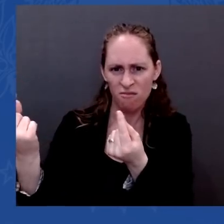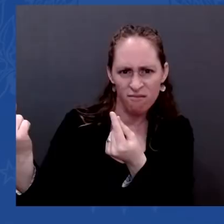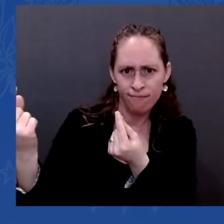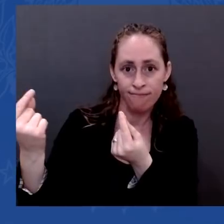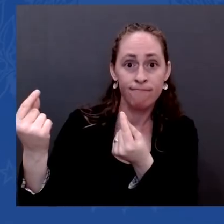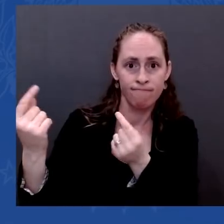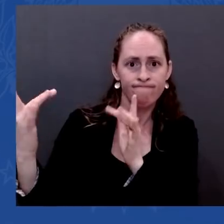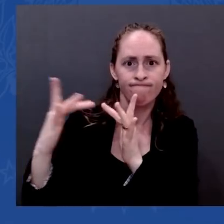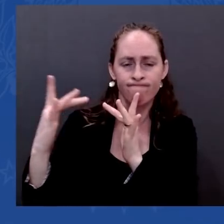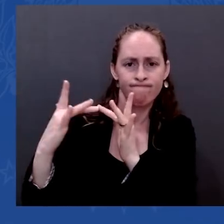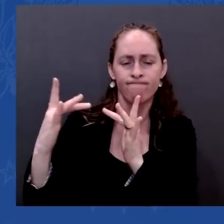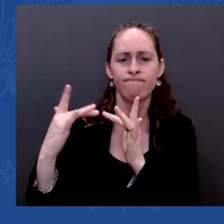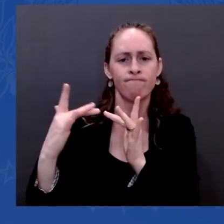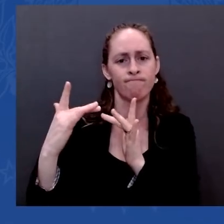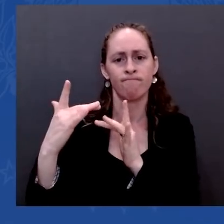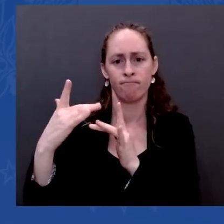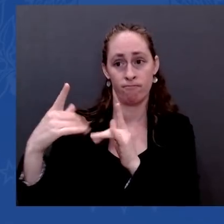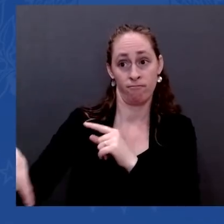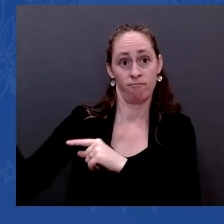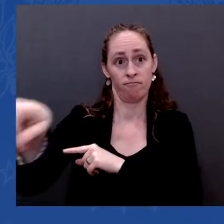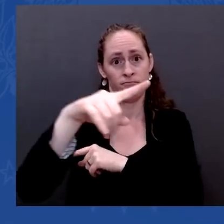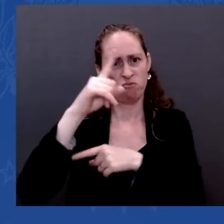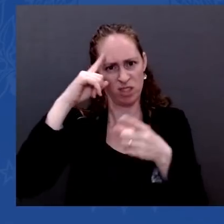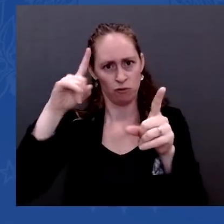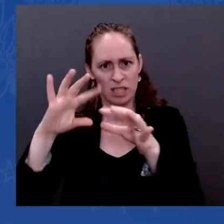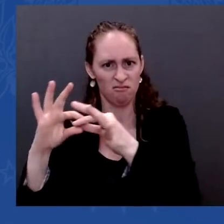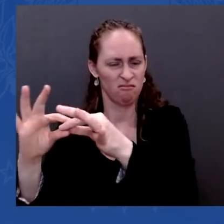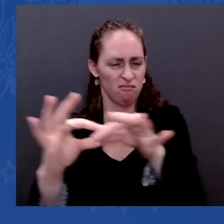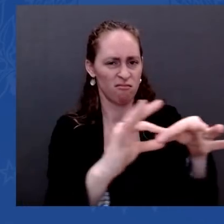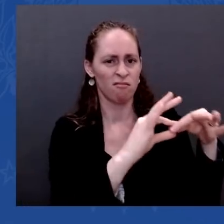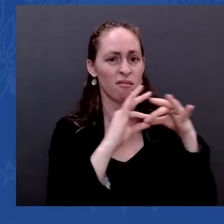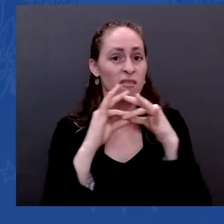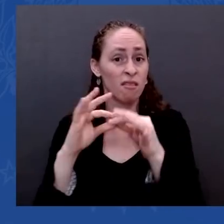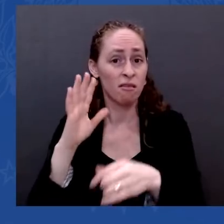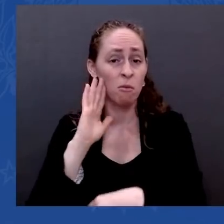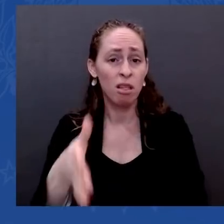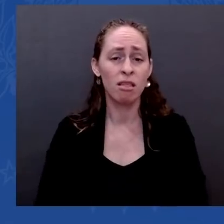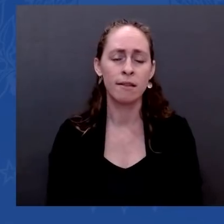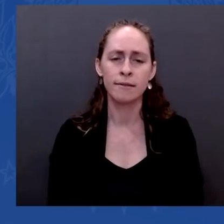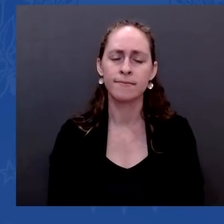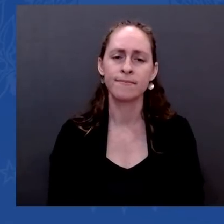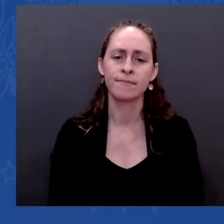The Press: And will you commit today -- will you commit today to turning off and pulling the plug on Nord Stream 2?